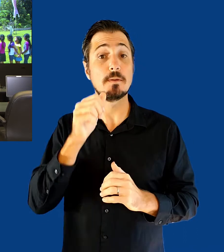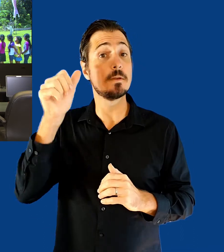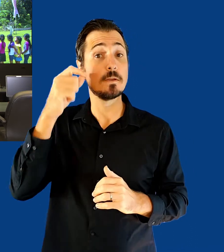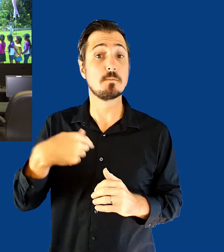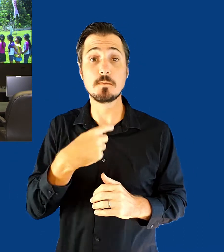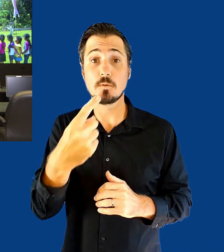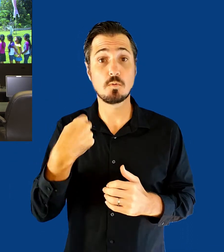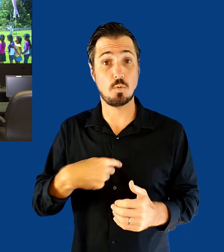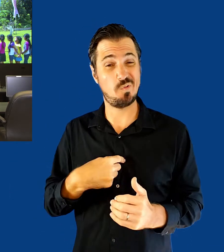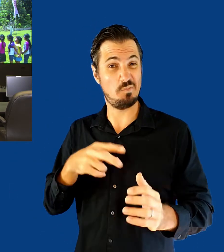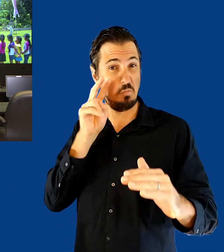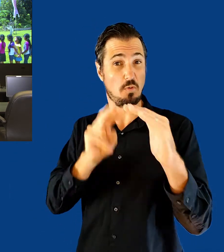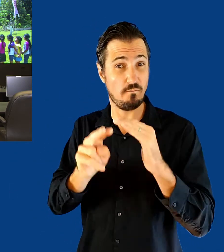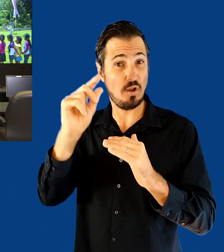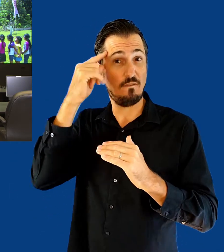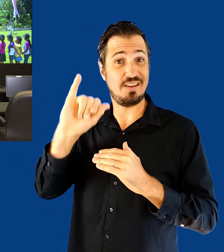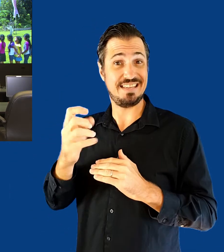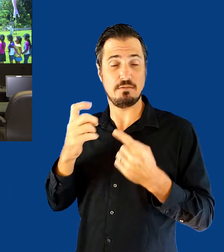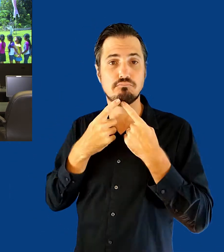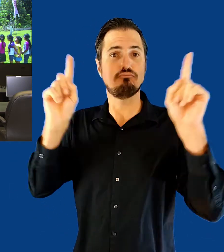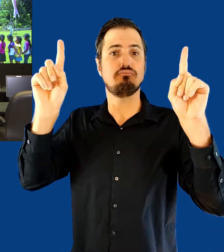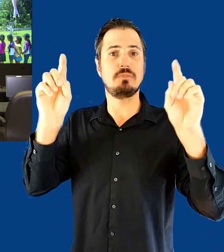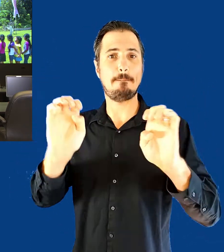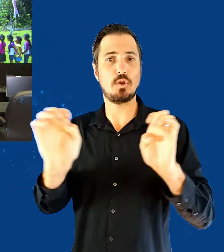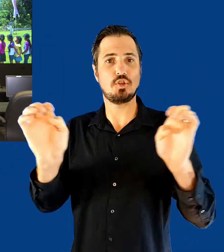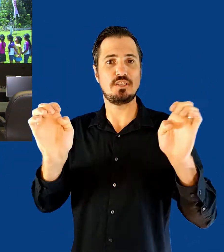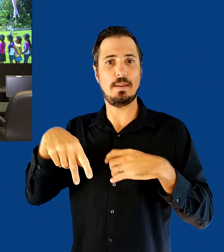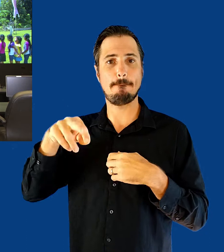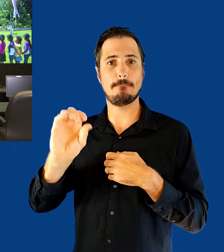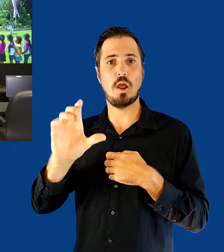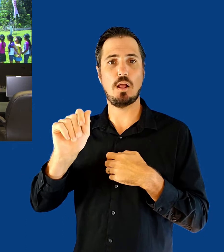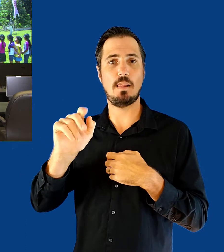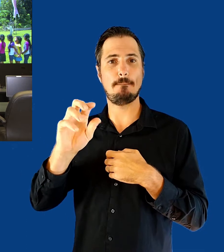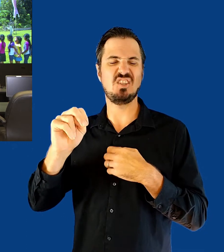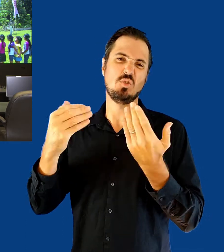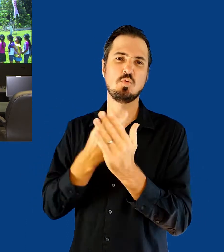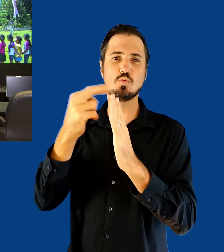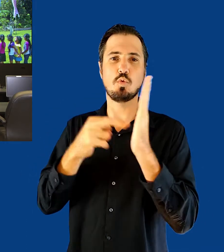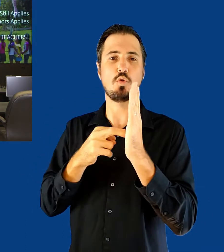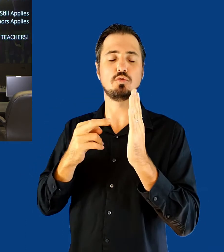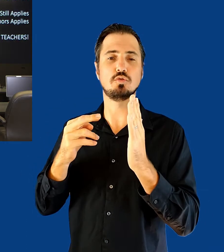which will allow the conditional reopening of a number of businesses, non-profits, and government services.